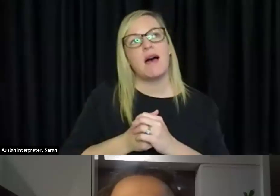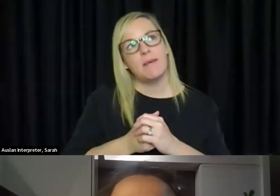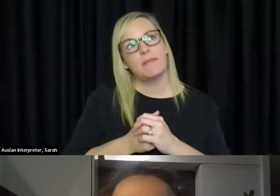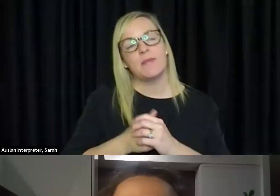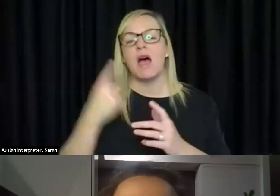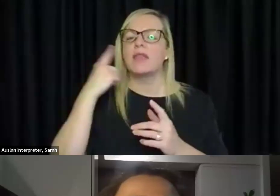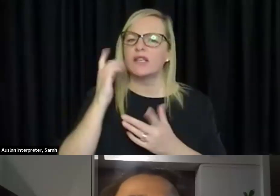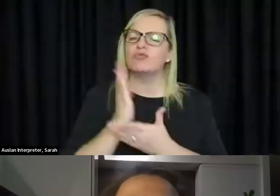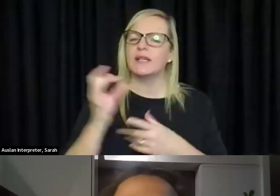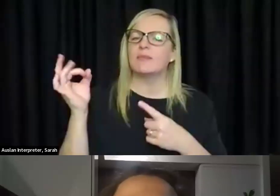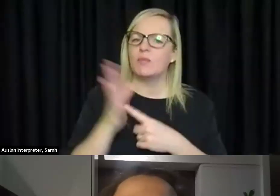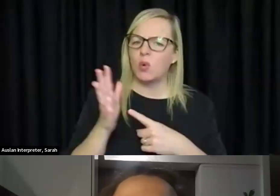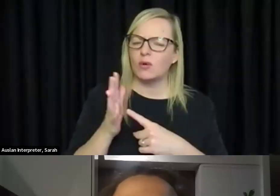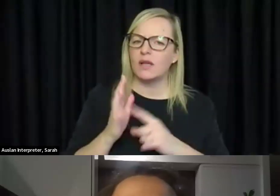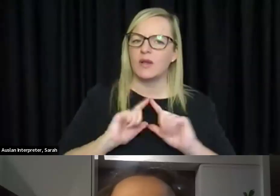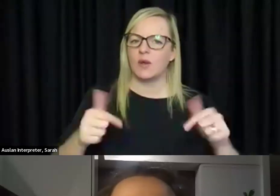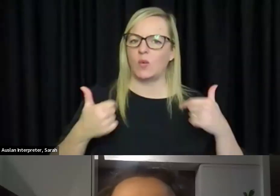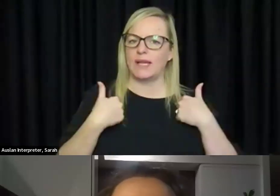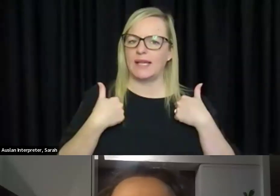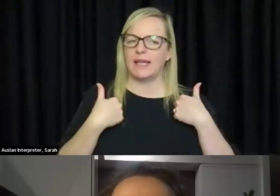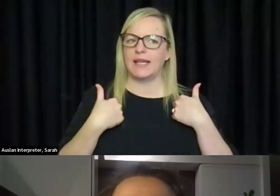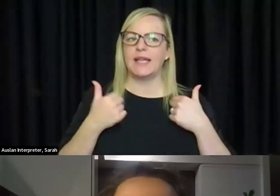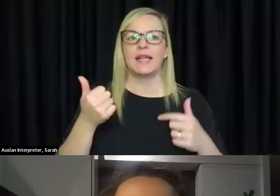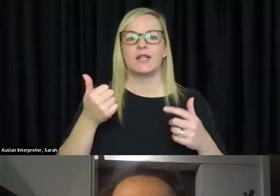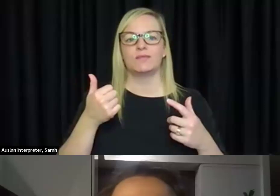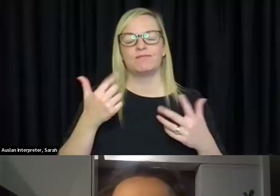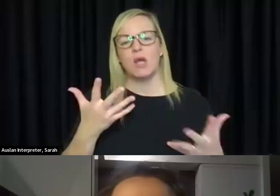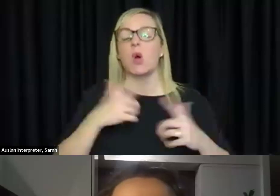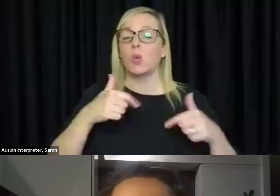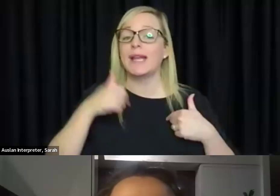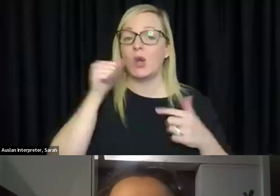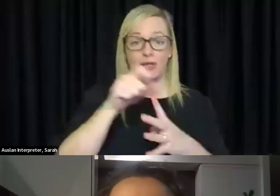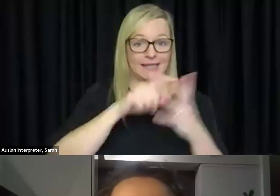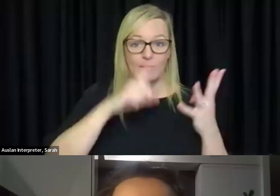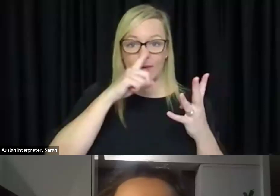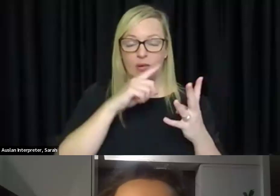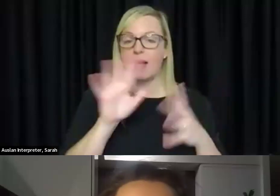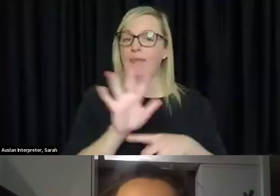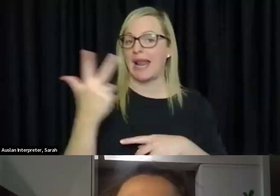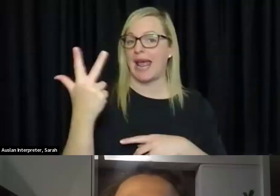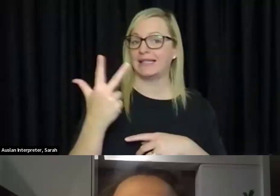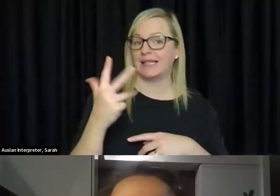us to highlight that we know that disabled people comprise at least 18 per cent of our population. I